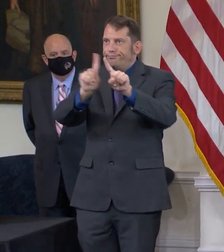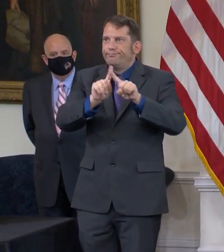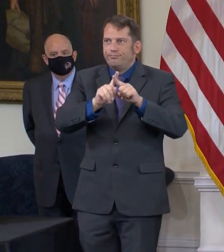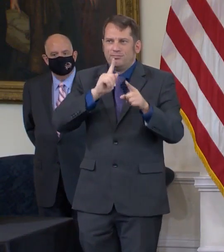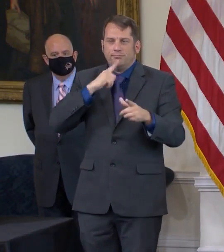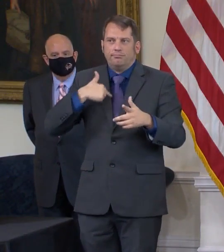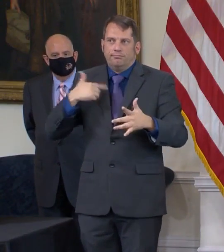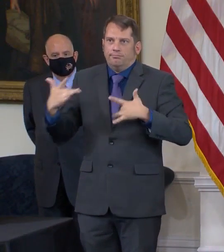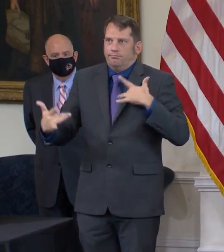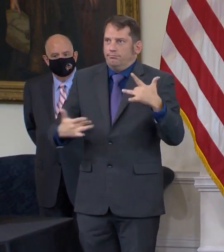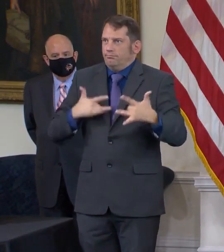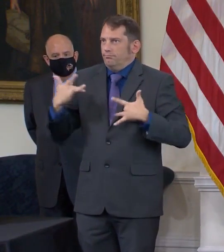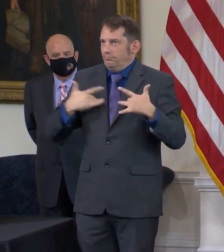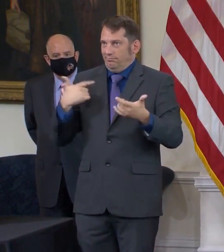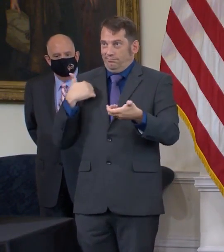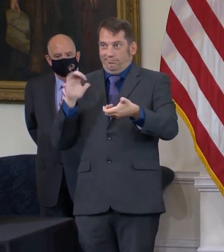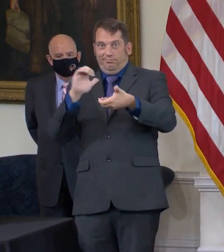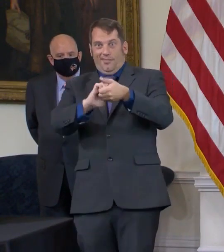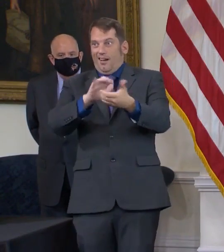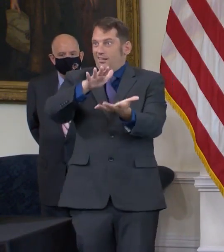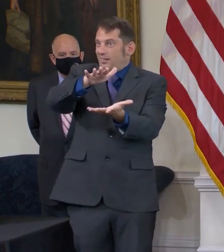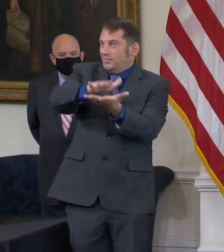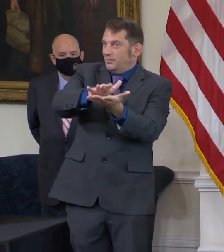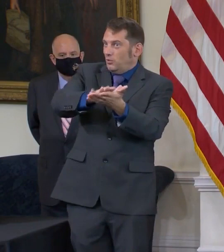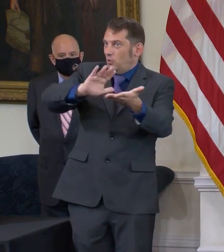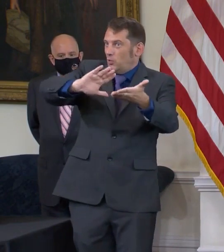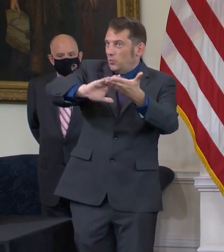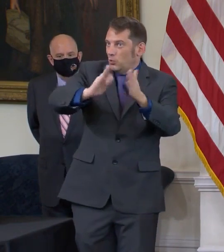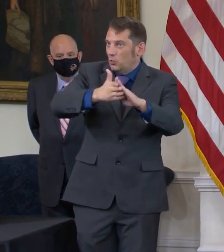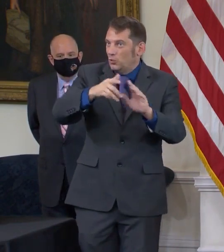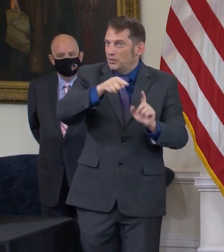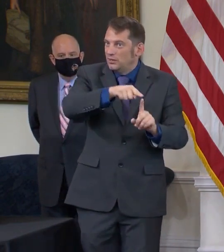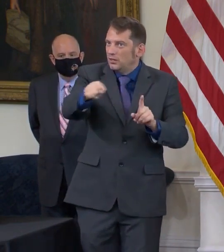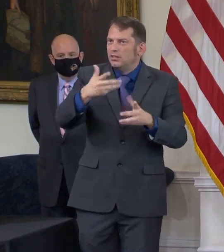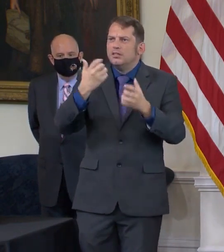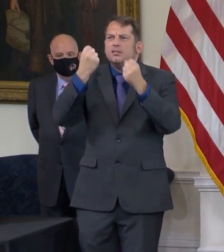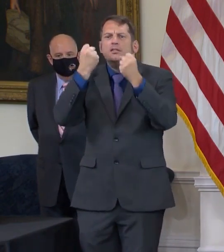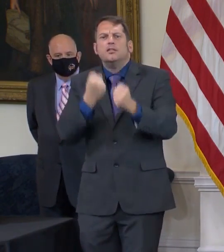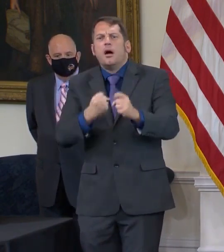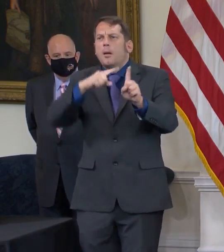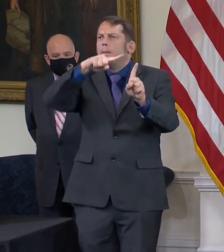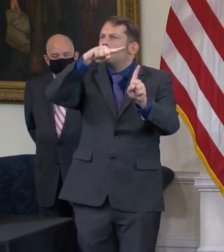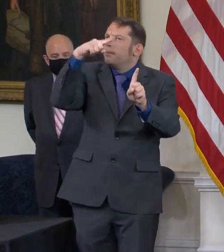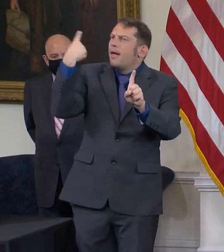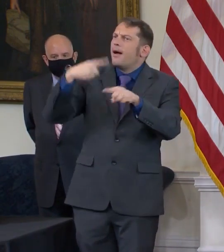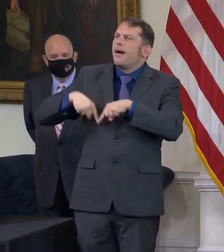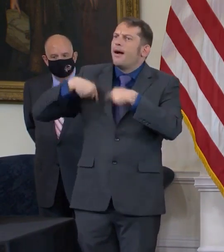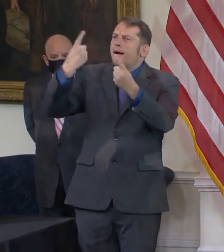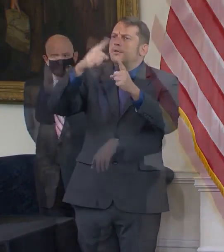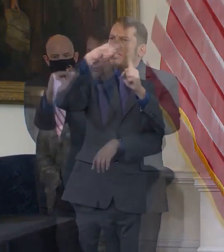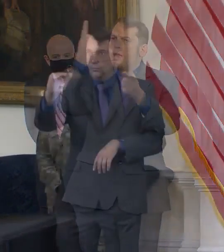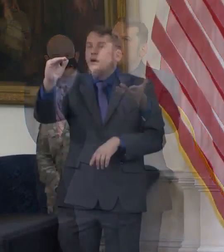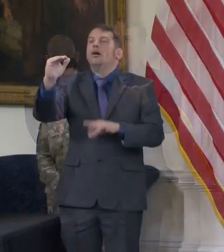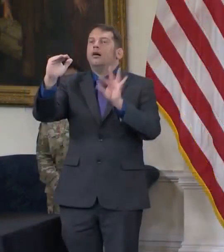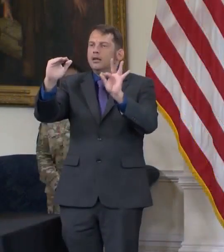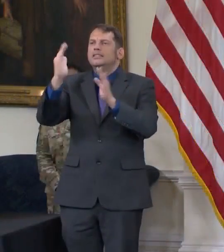AMAZON, AND ESSENTIAL MANUFACTURING FACILITIES. HISTORICALLY BLACK COLLEGES AND UNIVERSITIES ARE MORE THAN